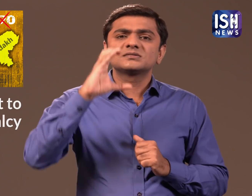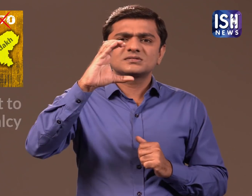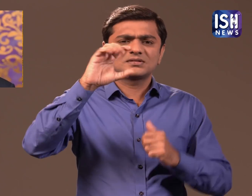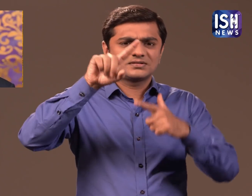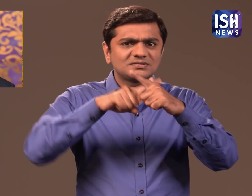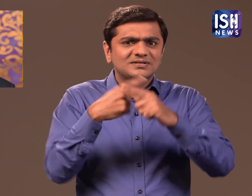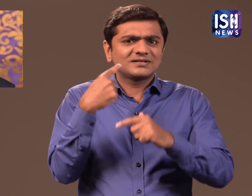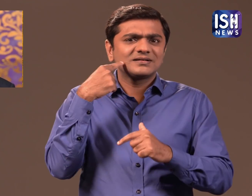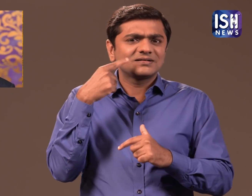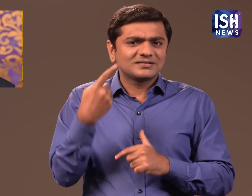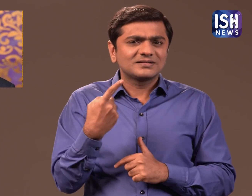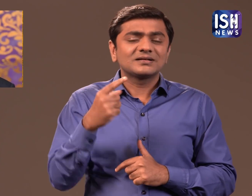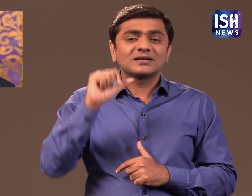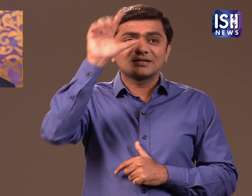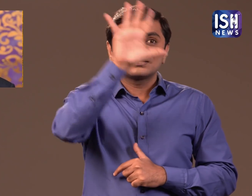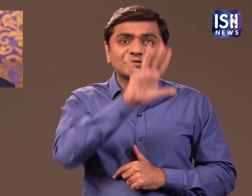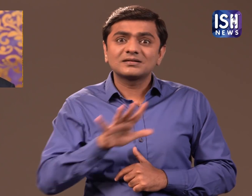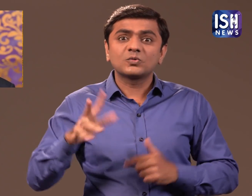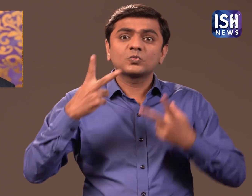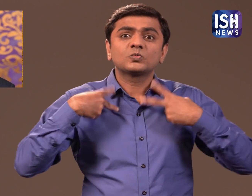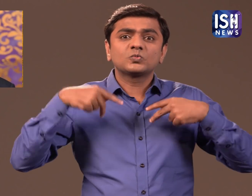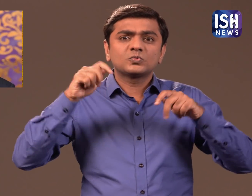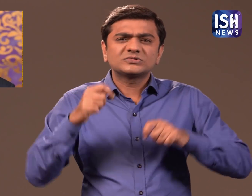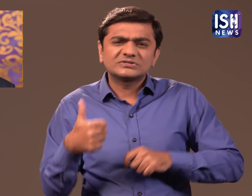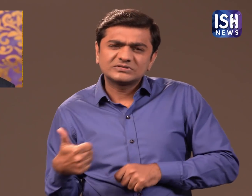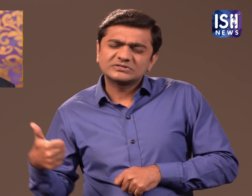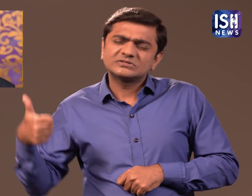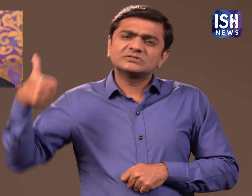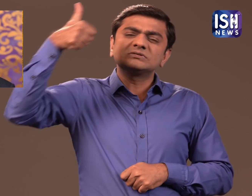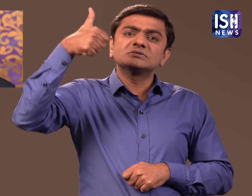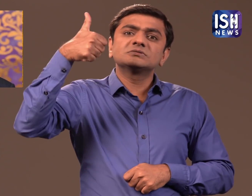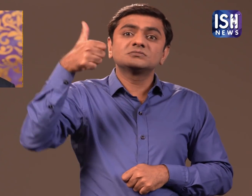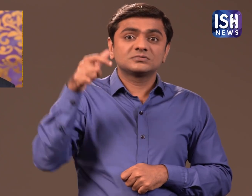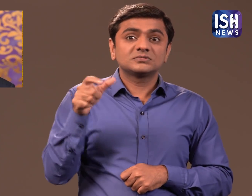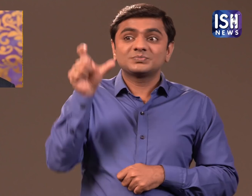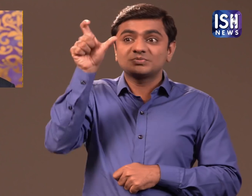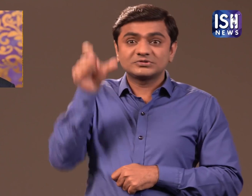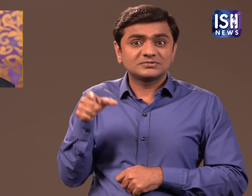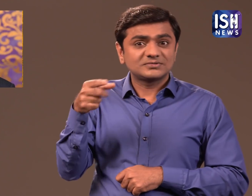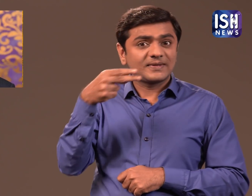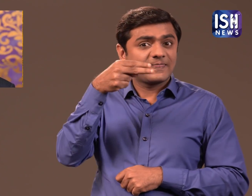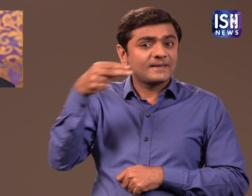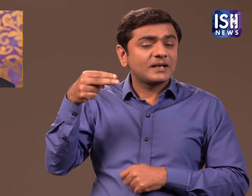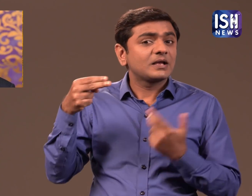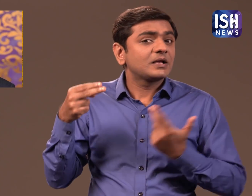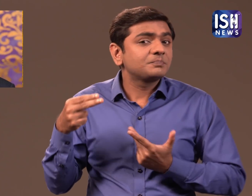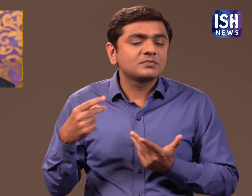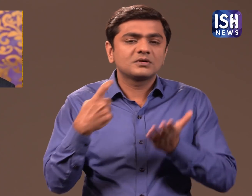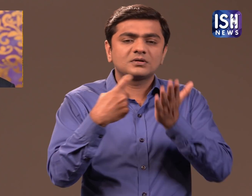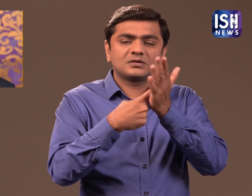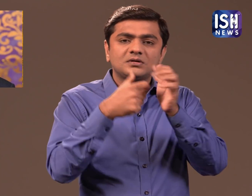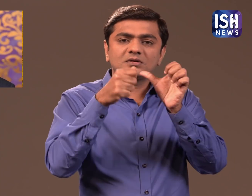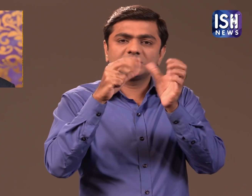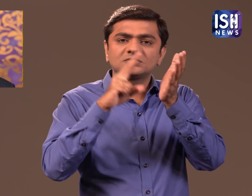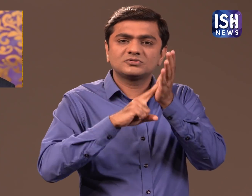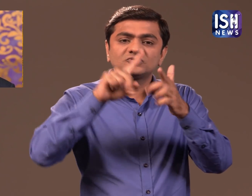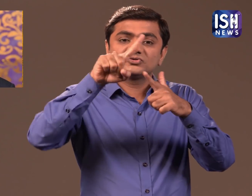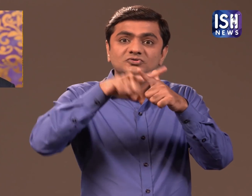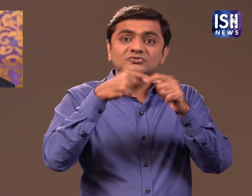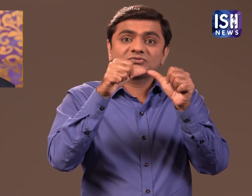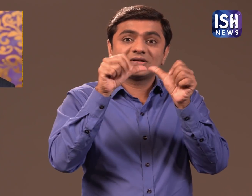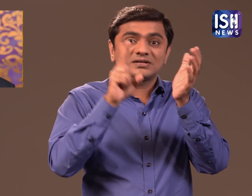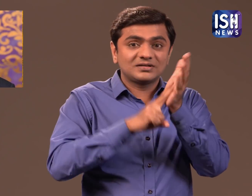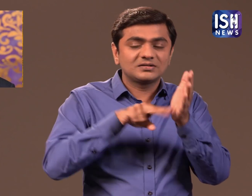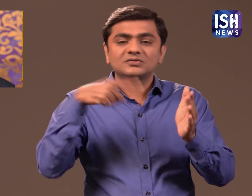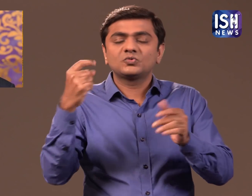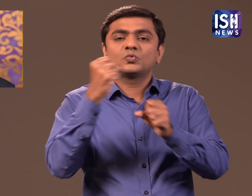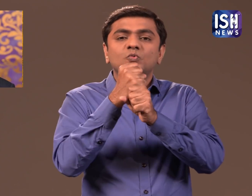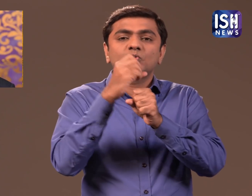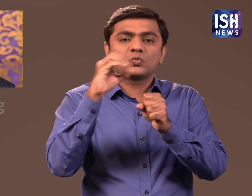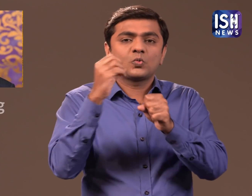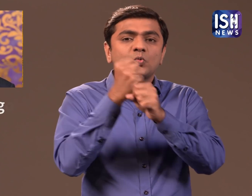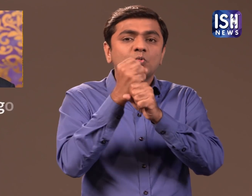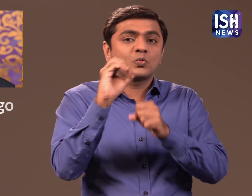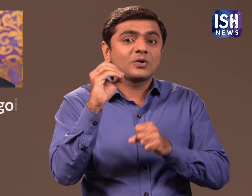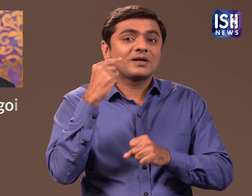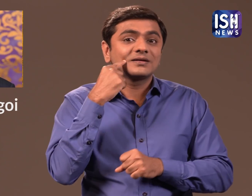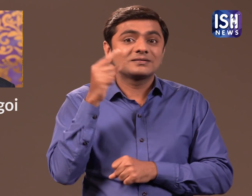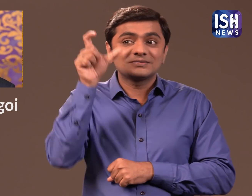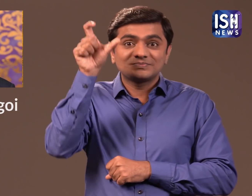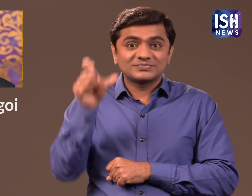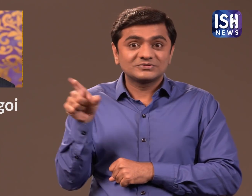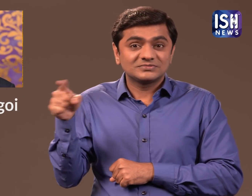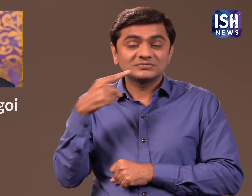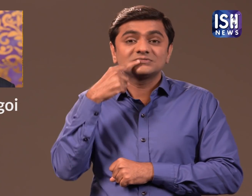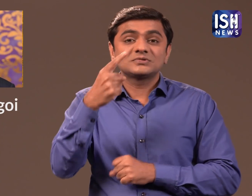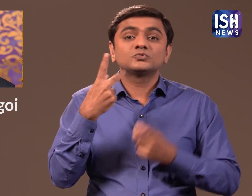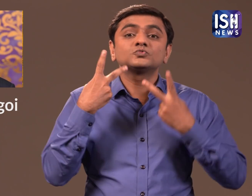The CJI - Chief Justice of India - Ranjan Gogoi said,